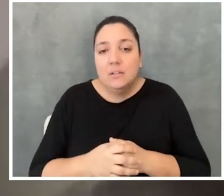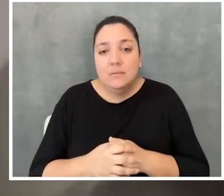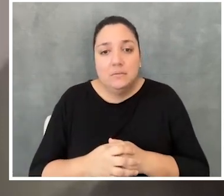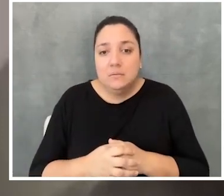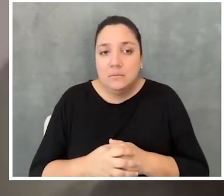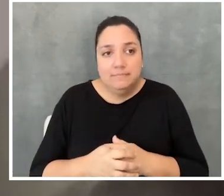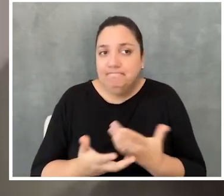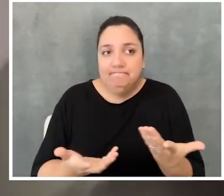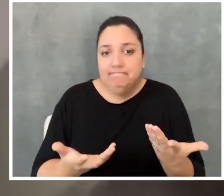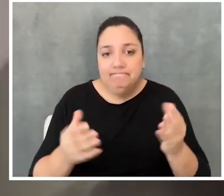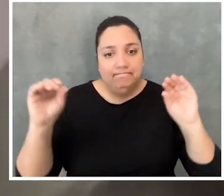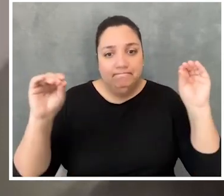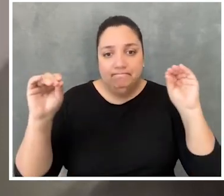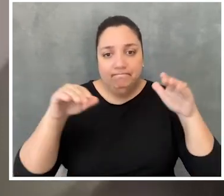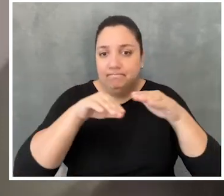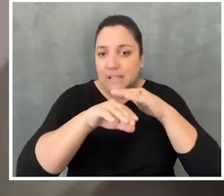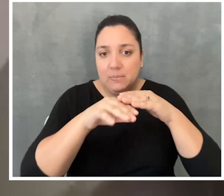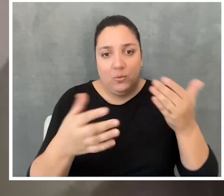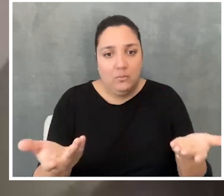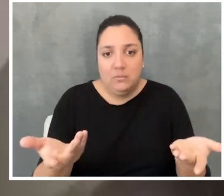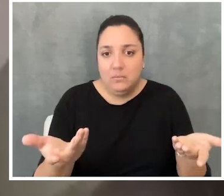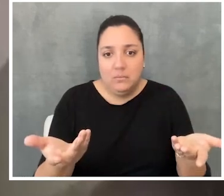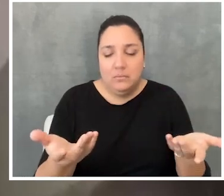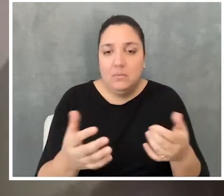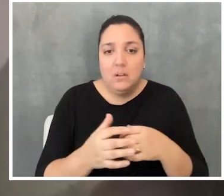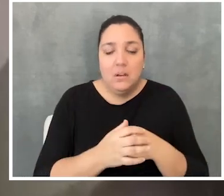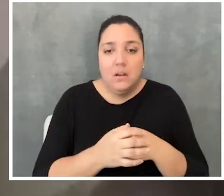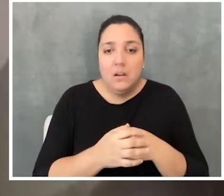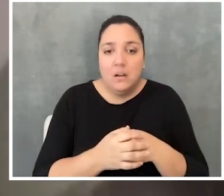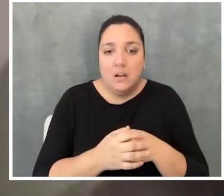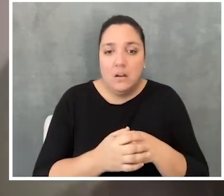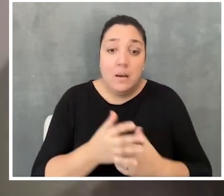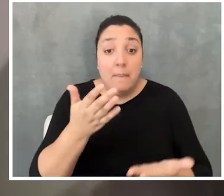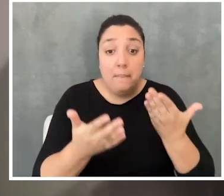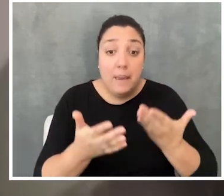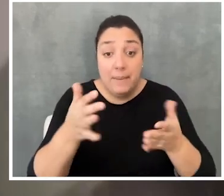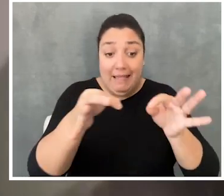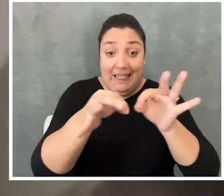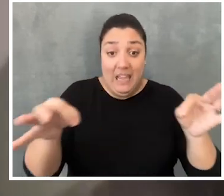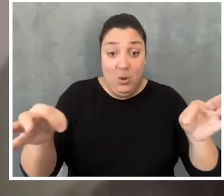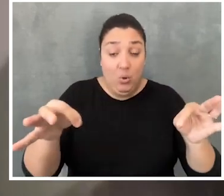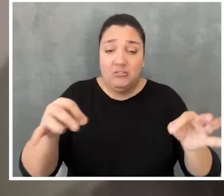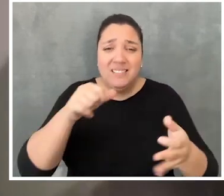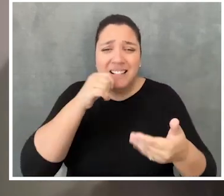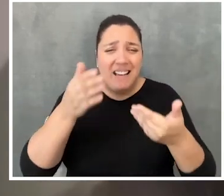are not accessible, are not accessible in terms of being in plain language for people who might need that,